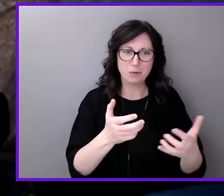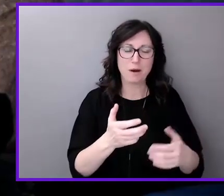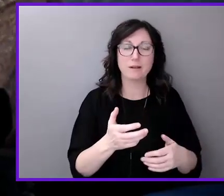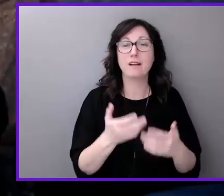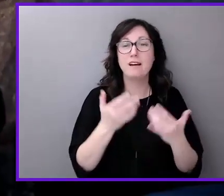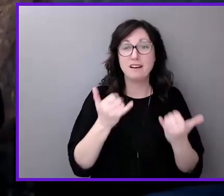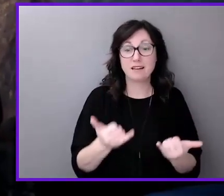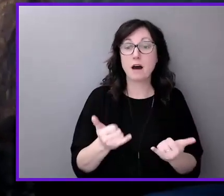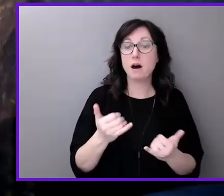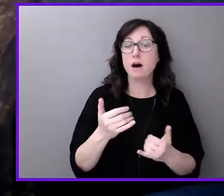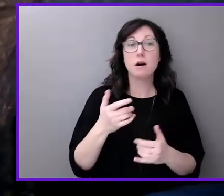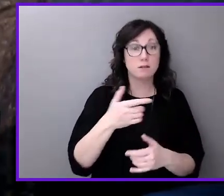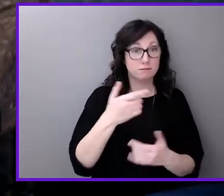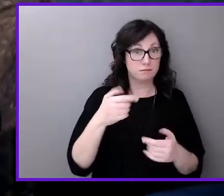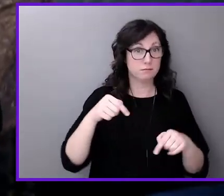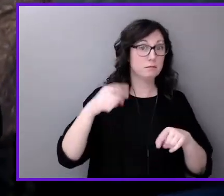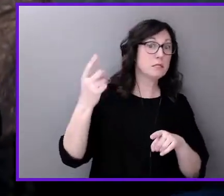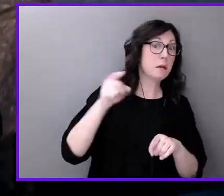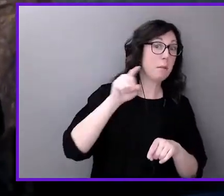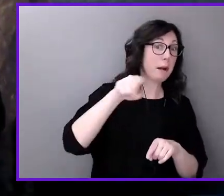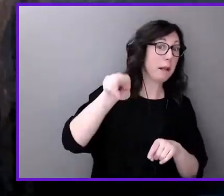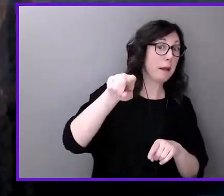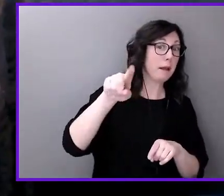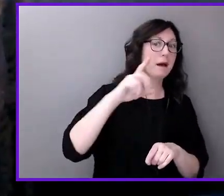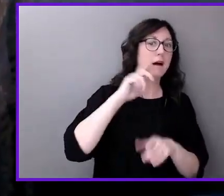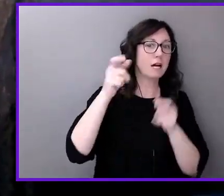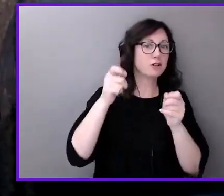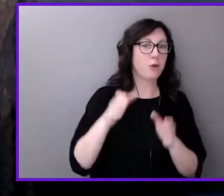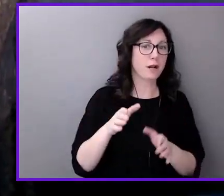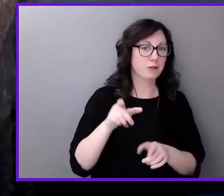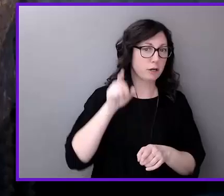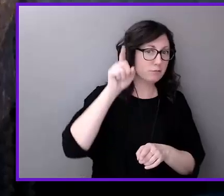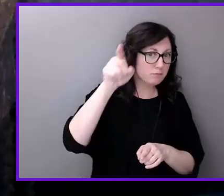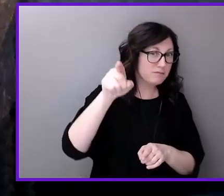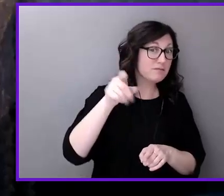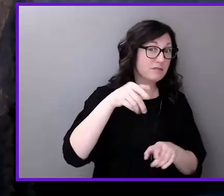have a director in the room and I might connect you after this meeting